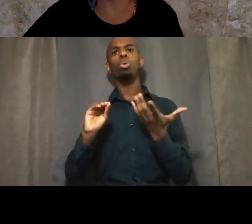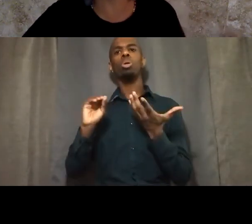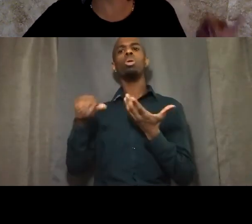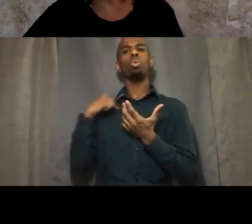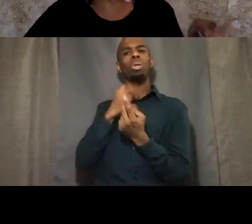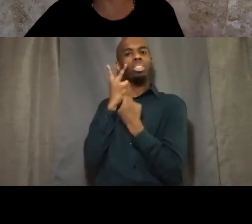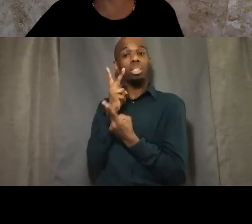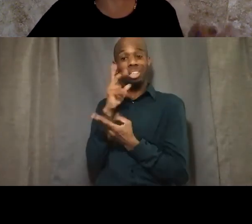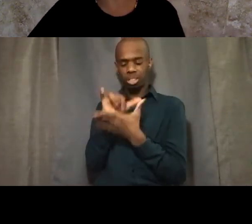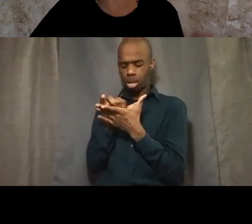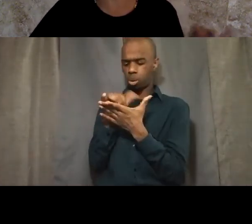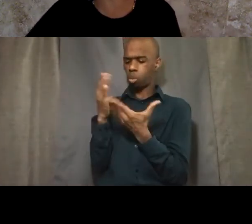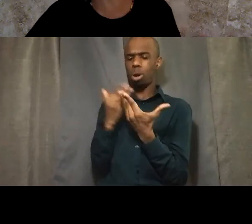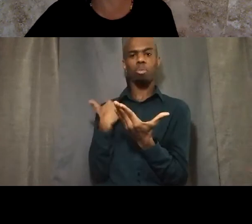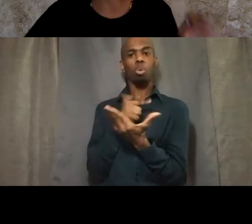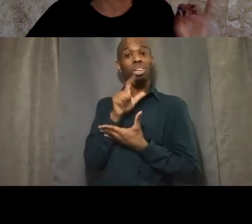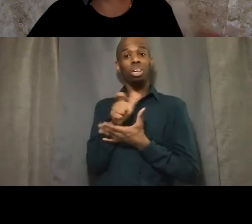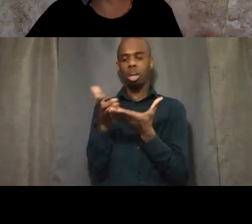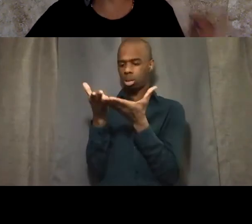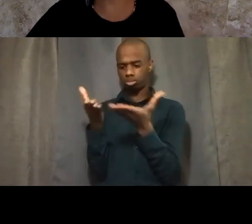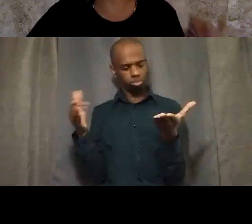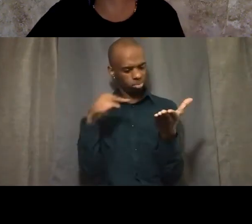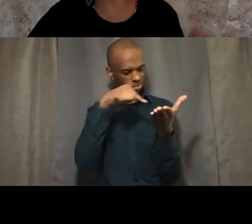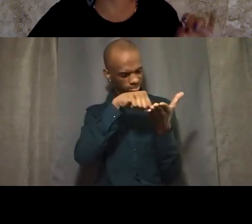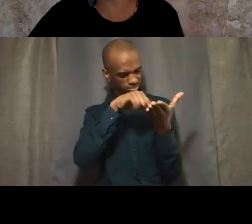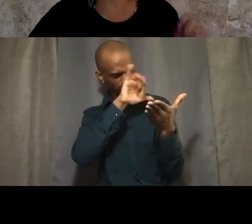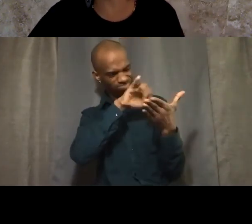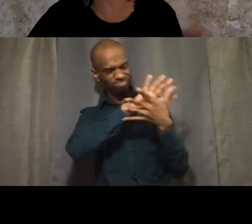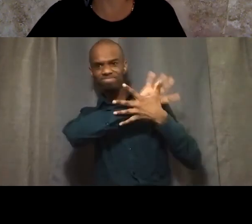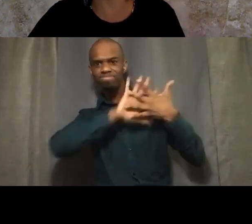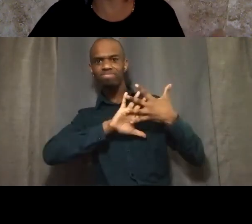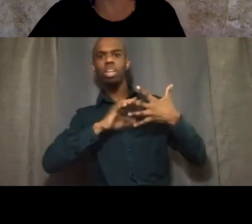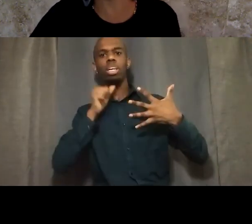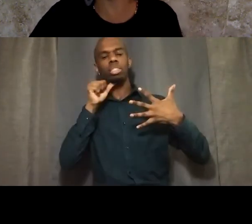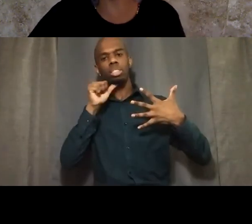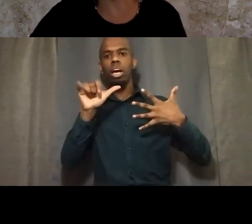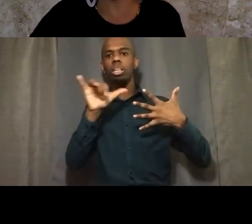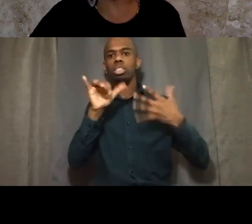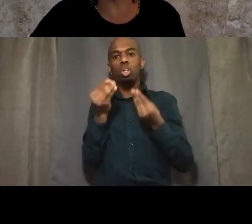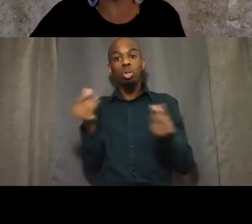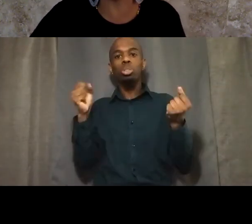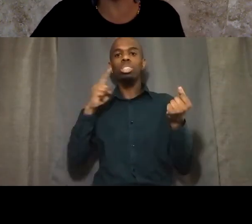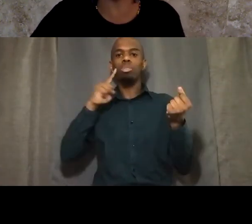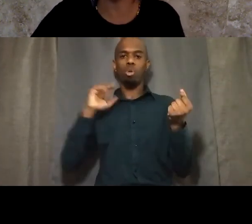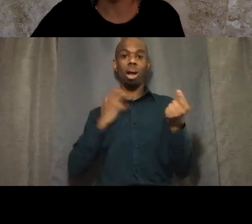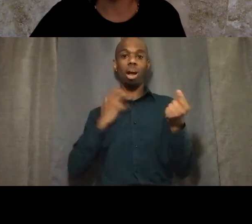They are not solutions to our problems. We're not gonna get free just because the Black Panther Party has a breakfast program.